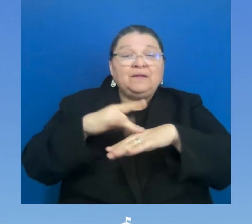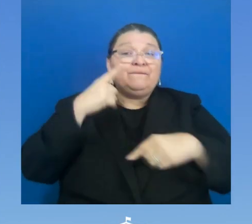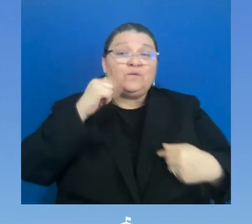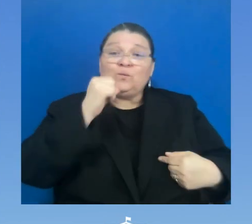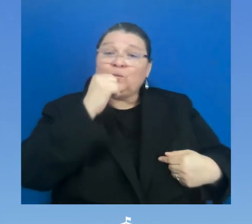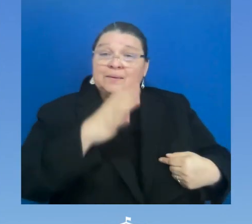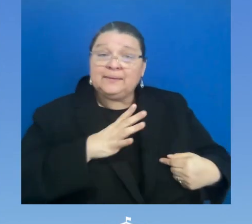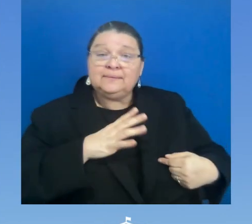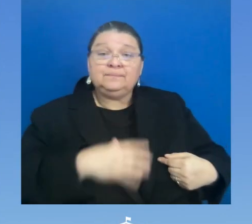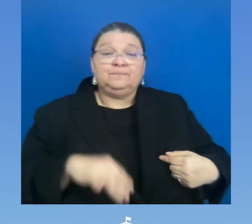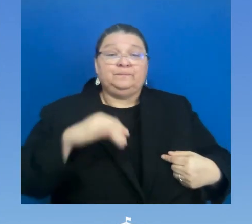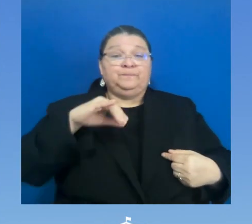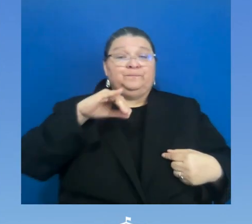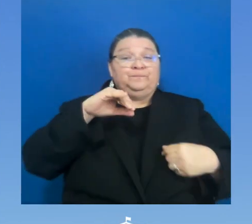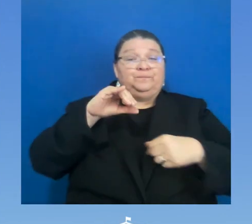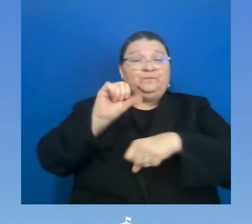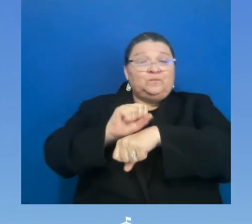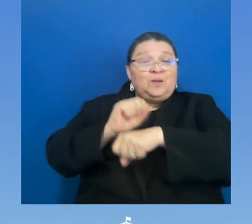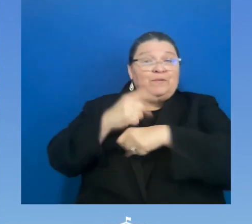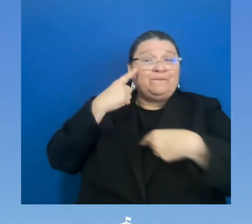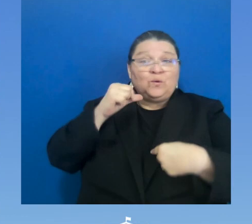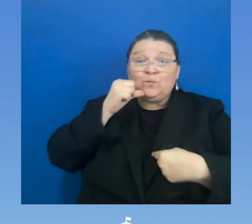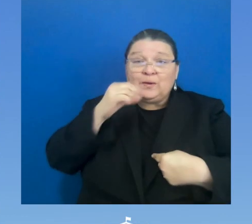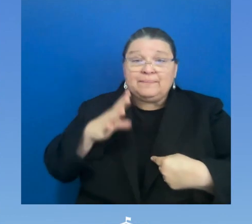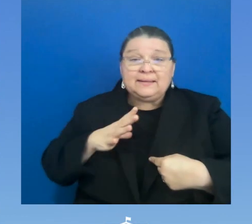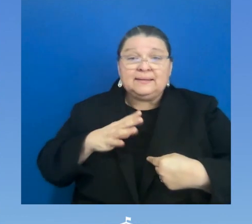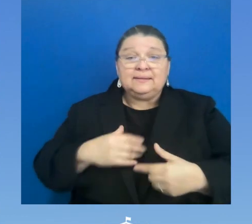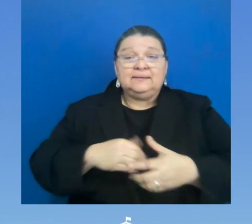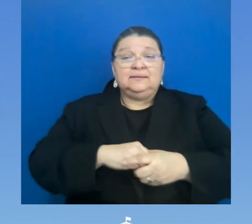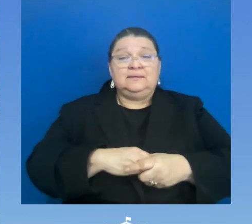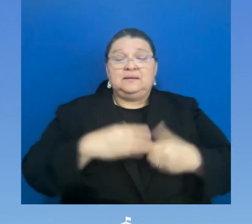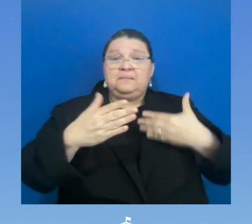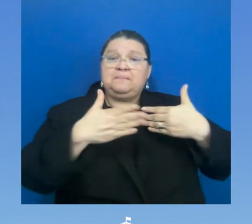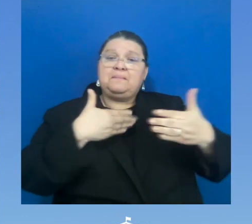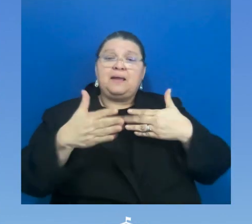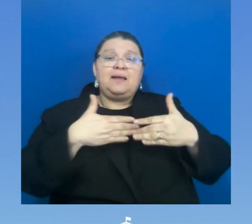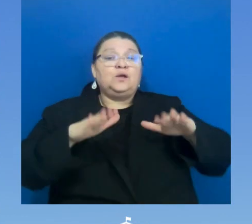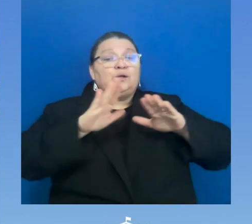whether you work in childcare, retail, restaurants, teaching or professional soccer players.